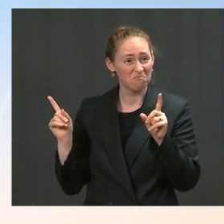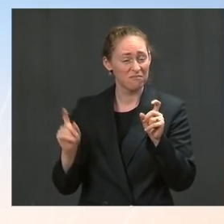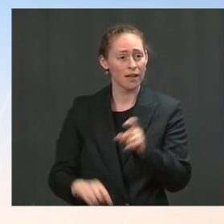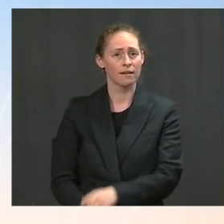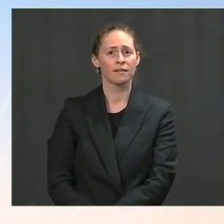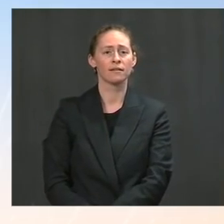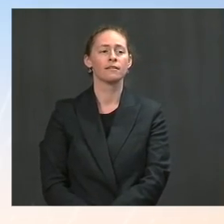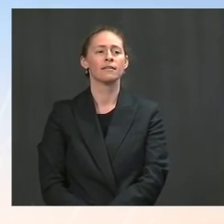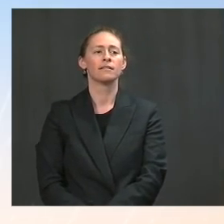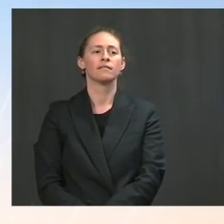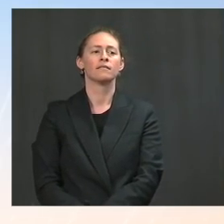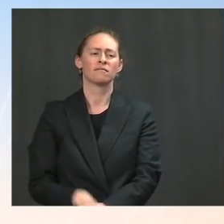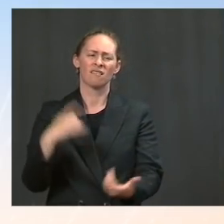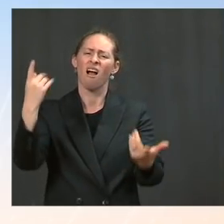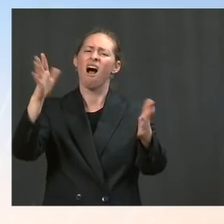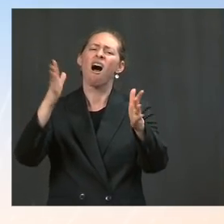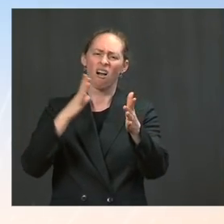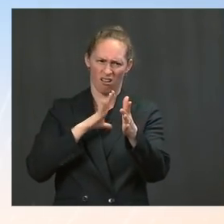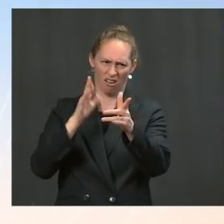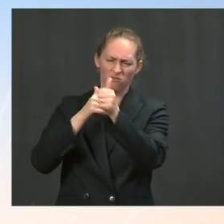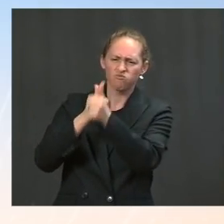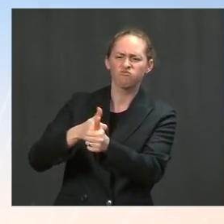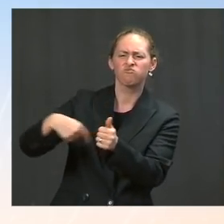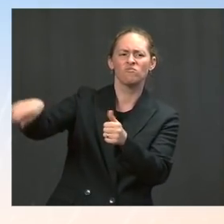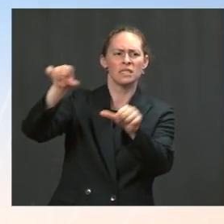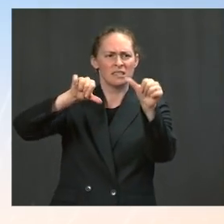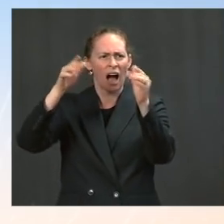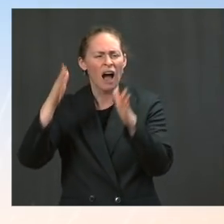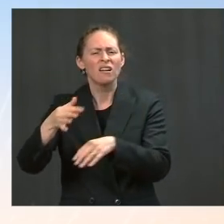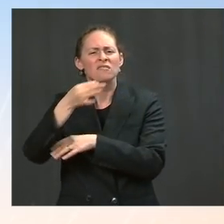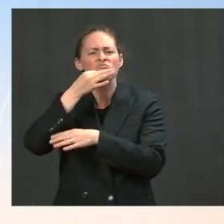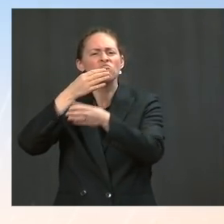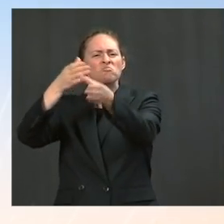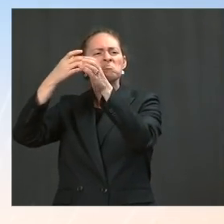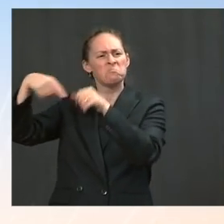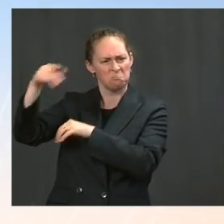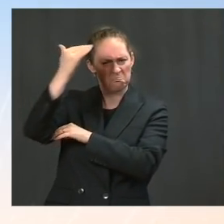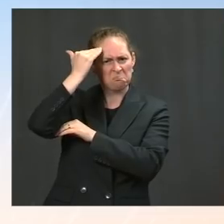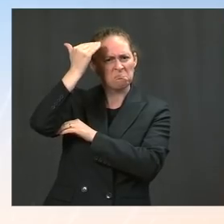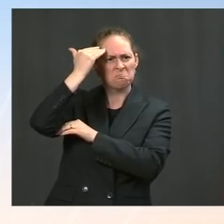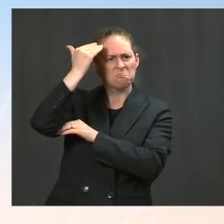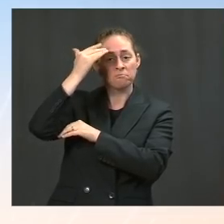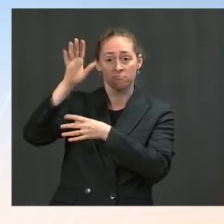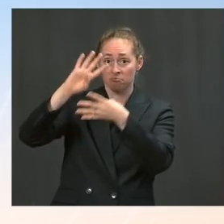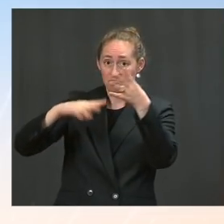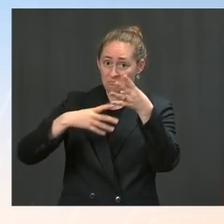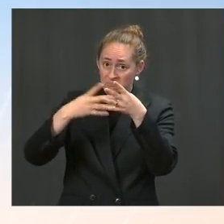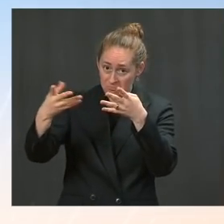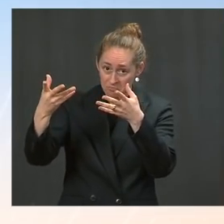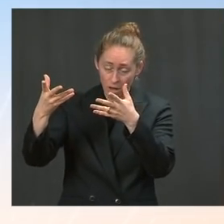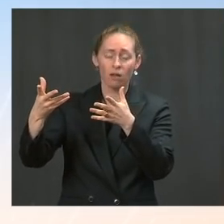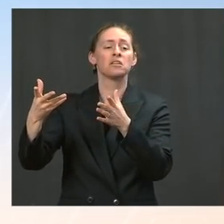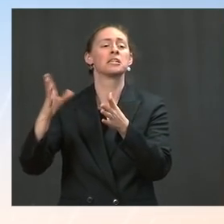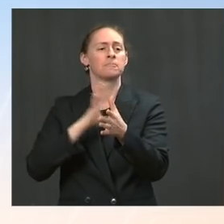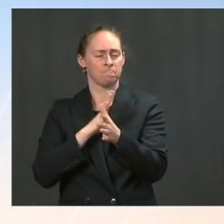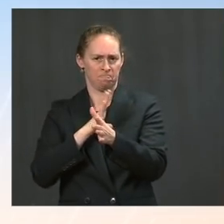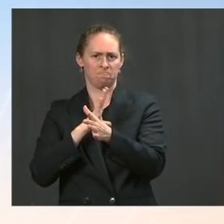and data experts moving on the timeline that that -- they see is appropriate. And I don't know that we know that to be factually true,